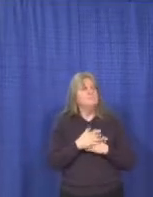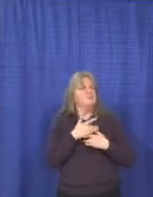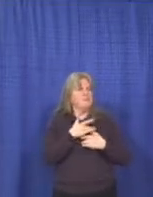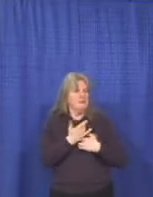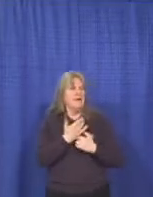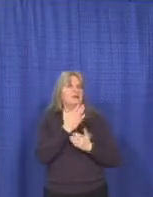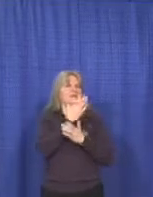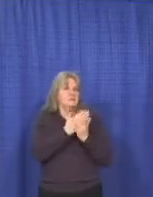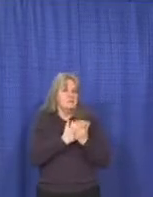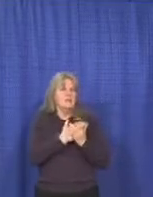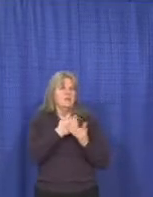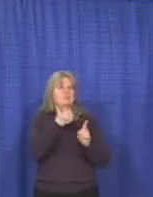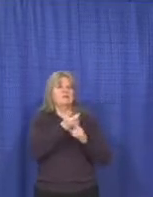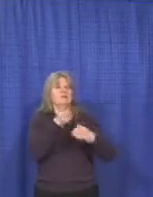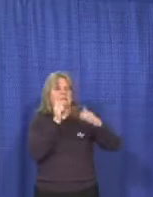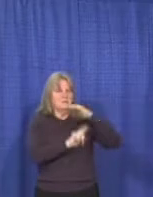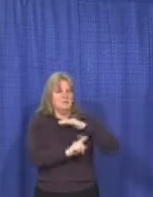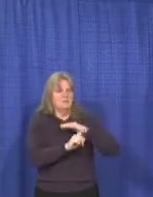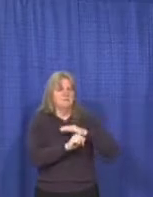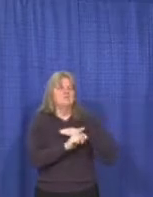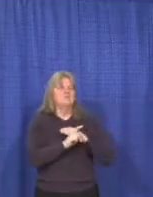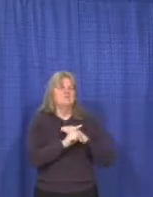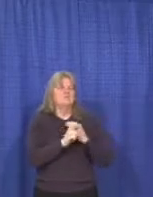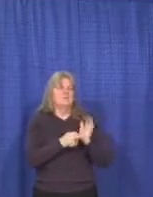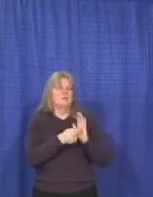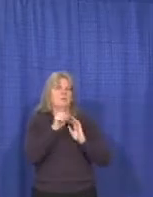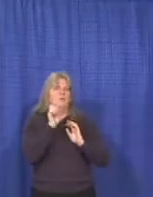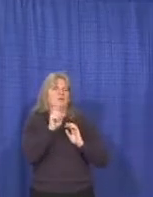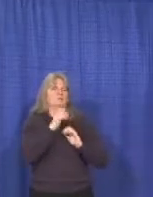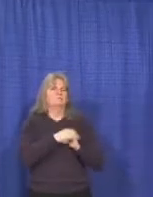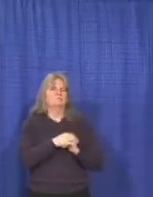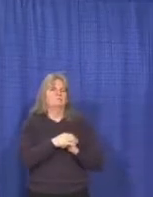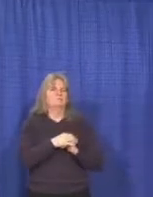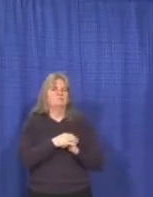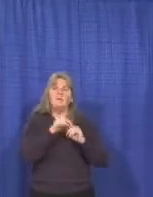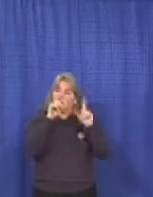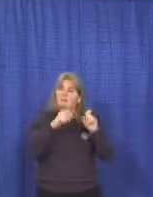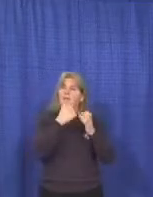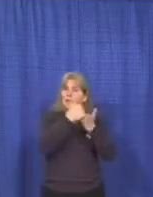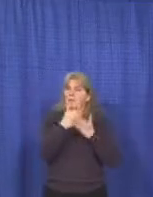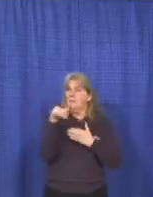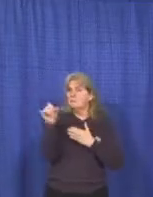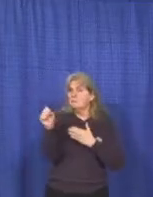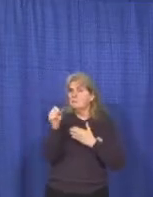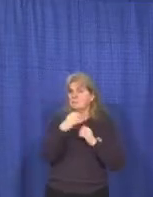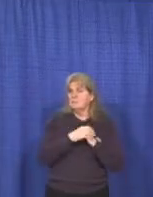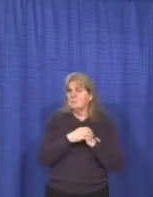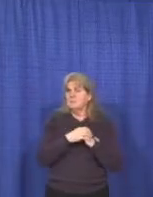required for that to be effective. Clearly testing can be useful